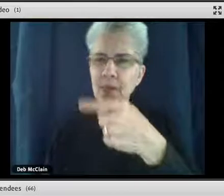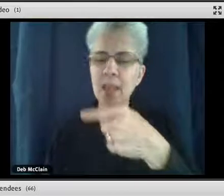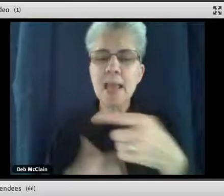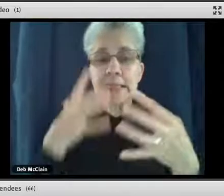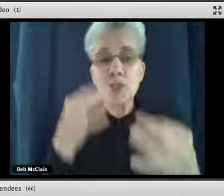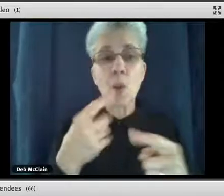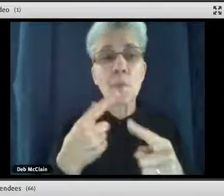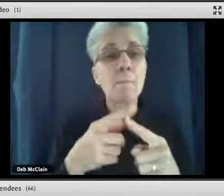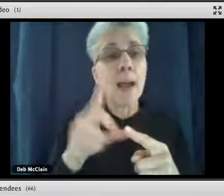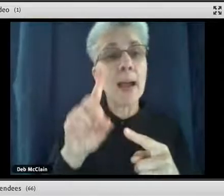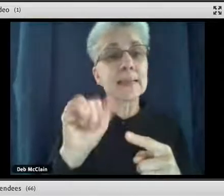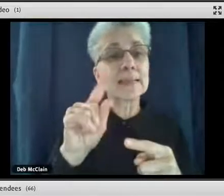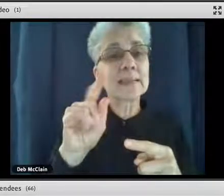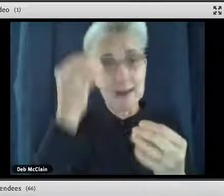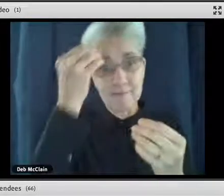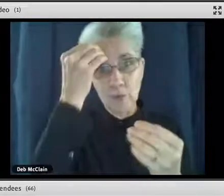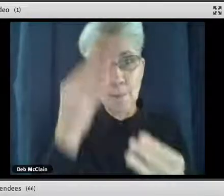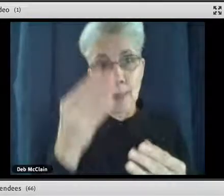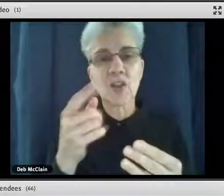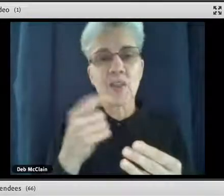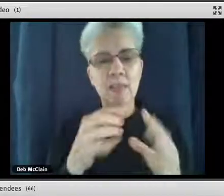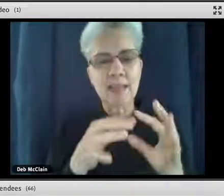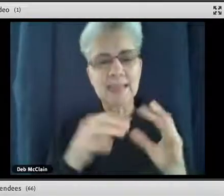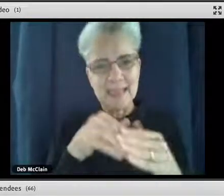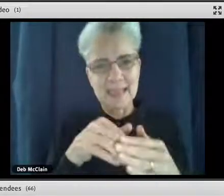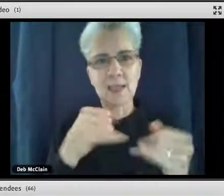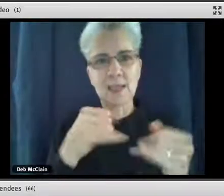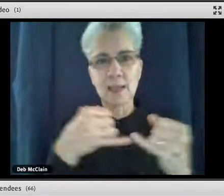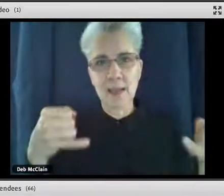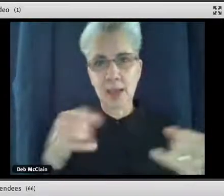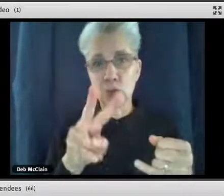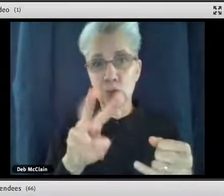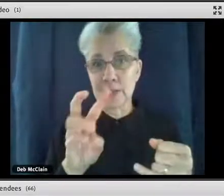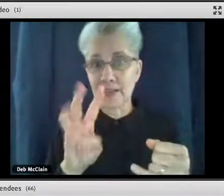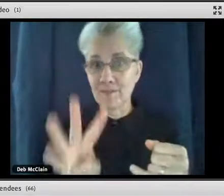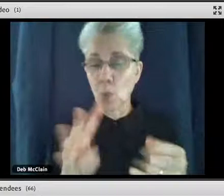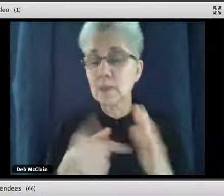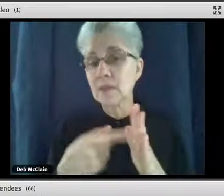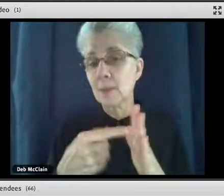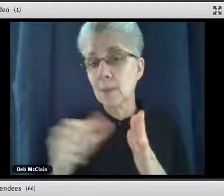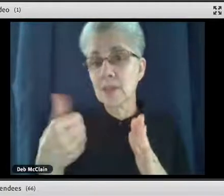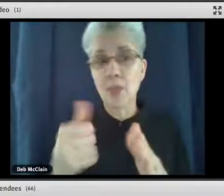Okay, so this is determined by the date information you have in the 264 fields